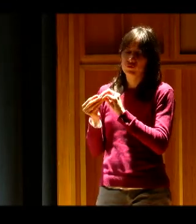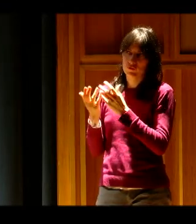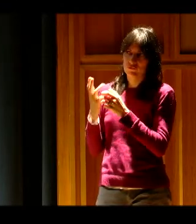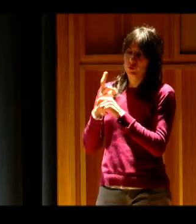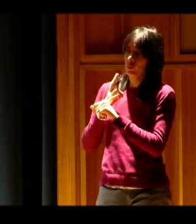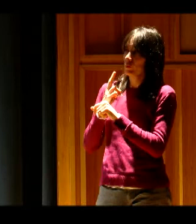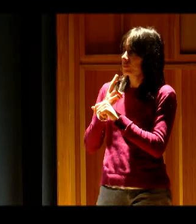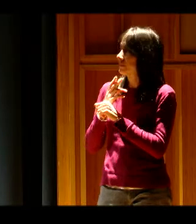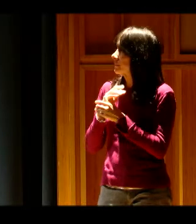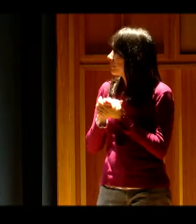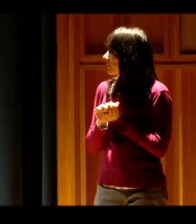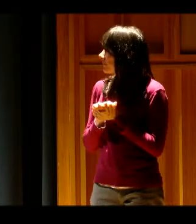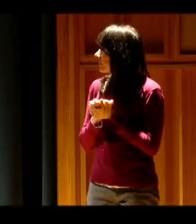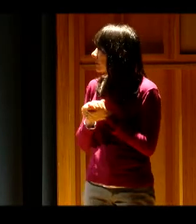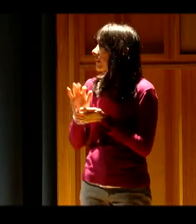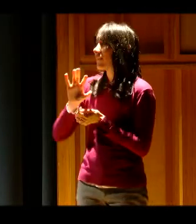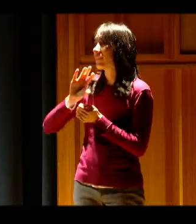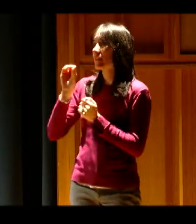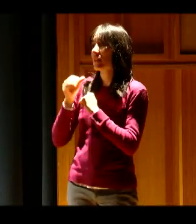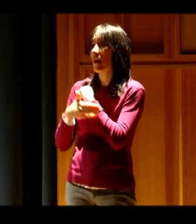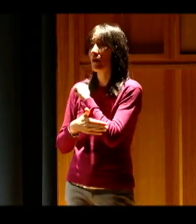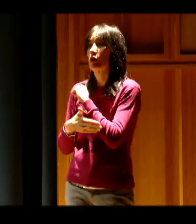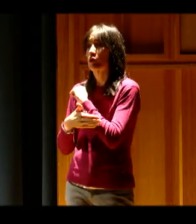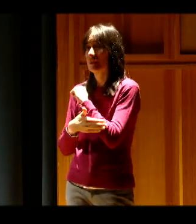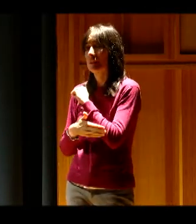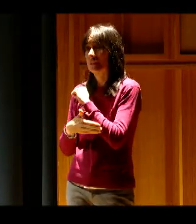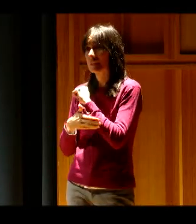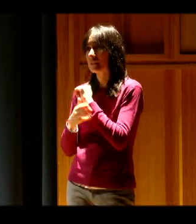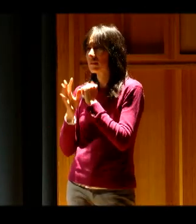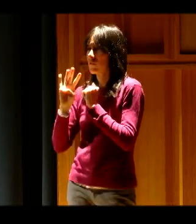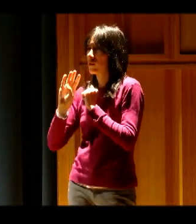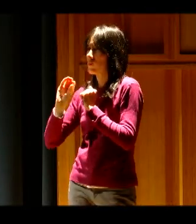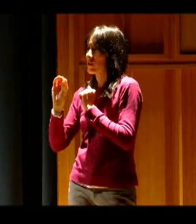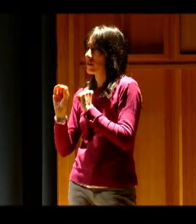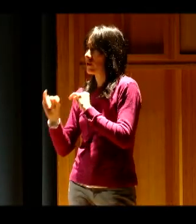50 countries, 40% of them are international and that for me is really interesting.